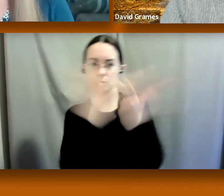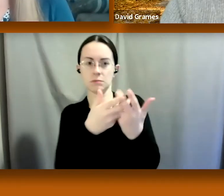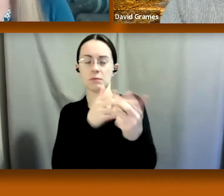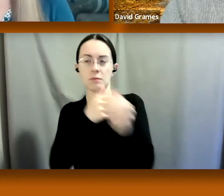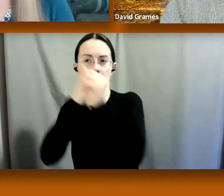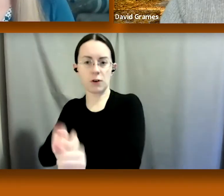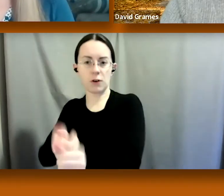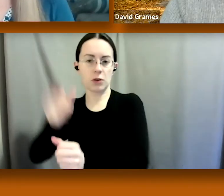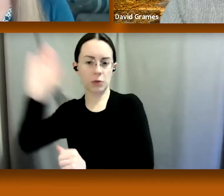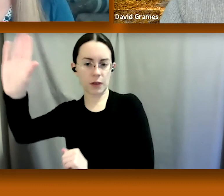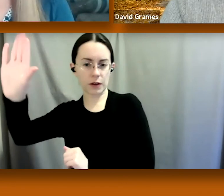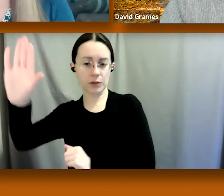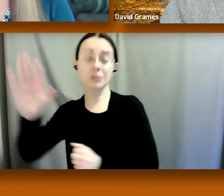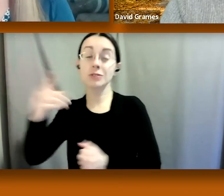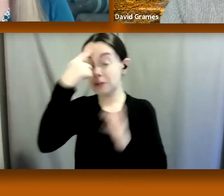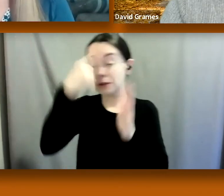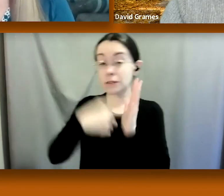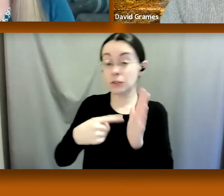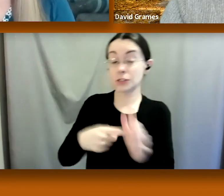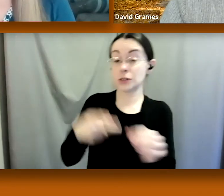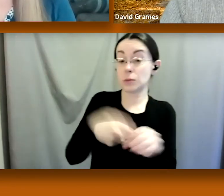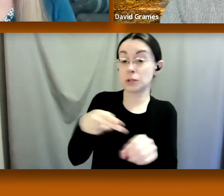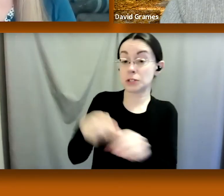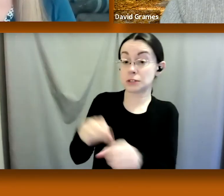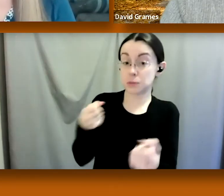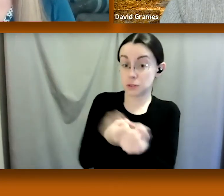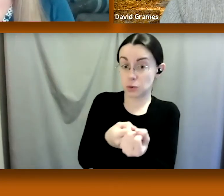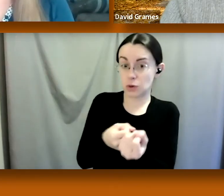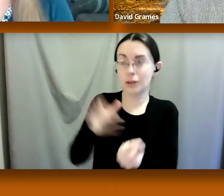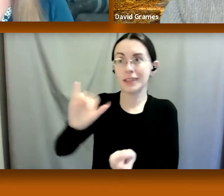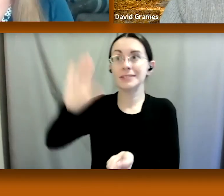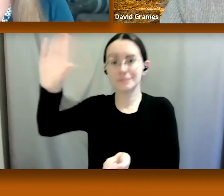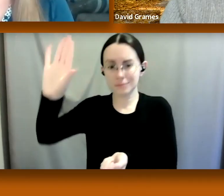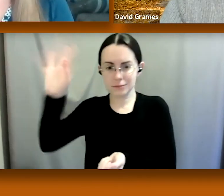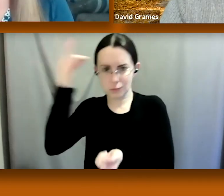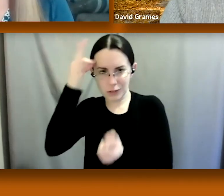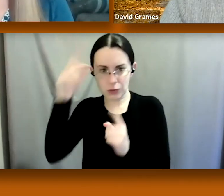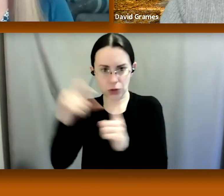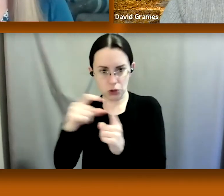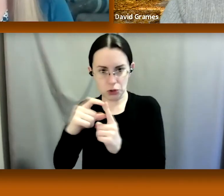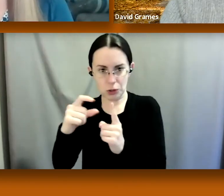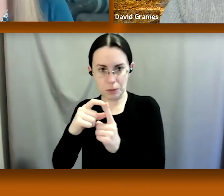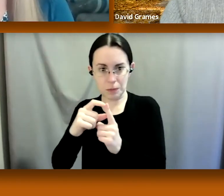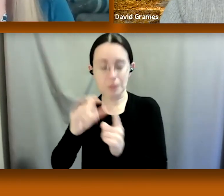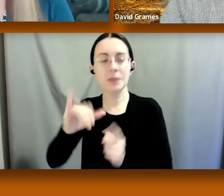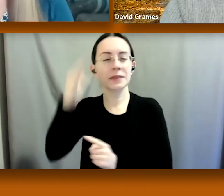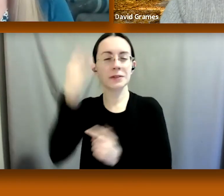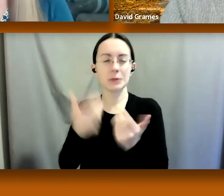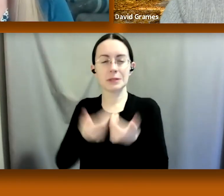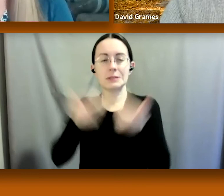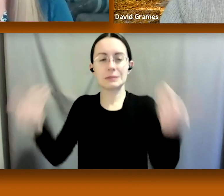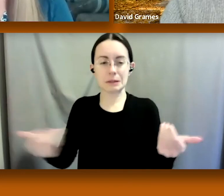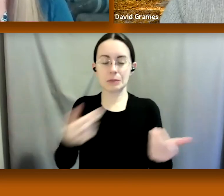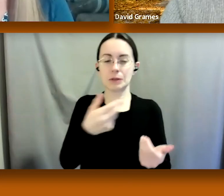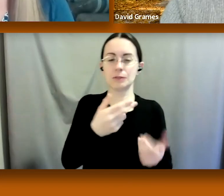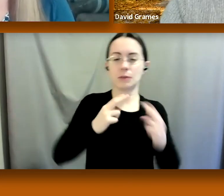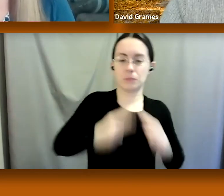that is a federal term, and that's why David noted it's separate than "human subjects," because it is a common area